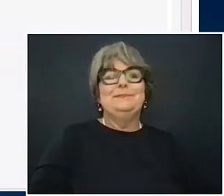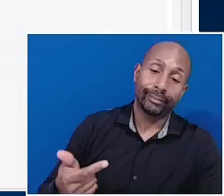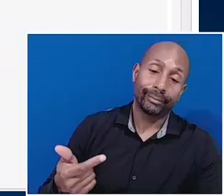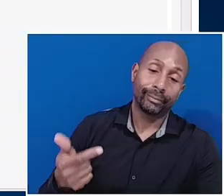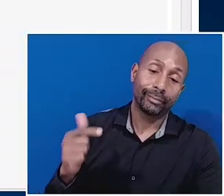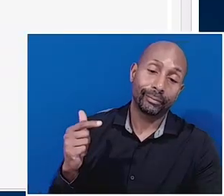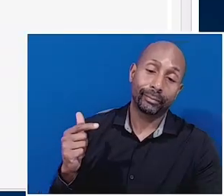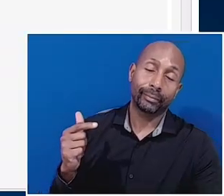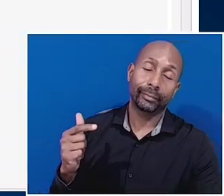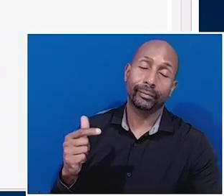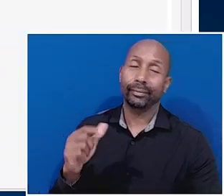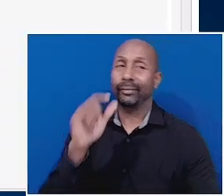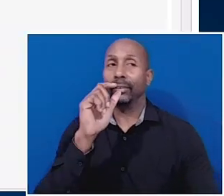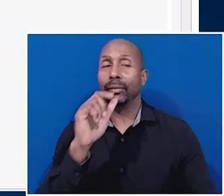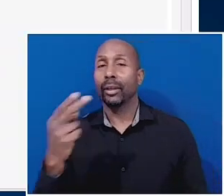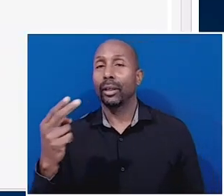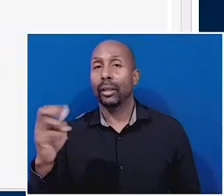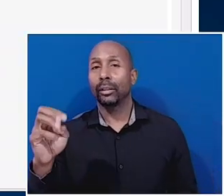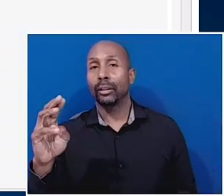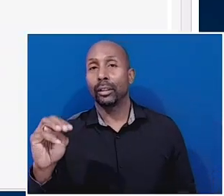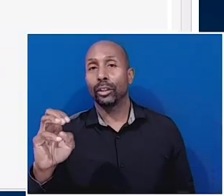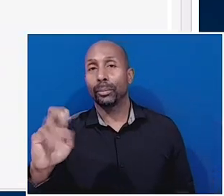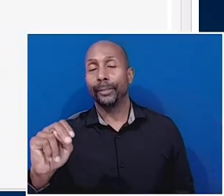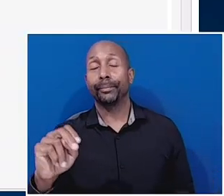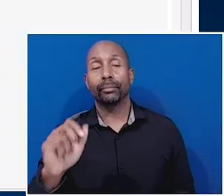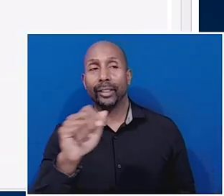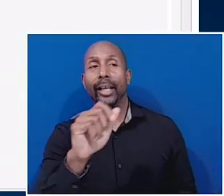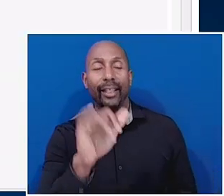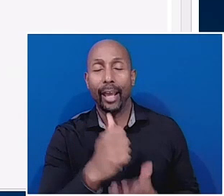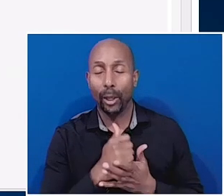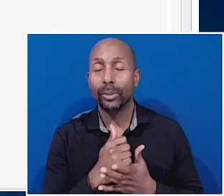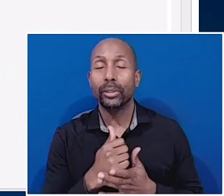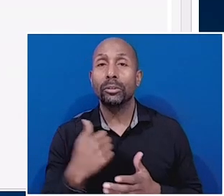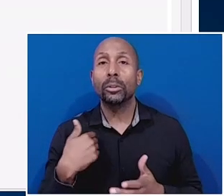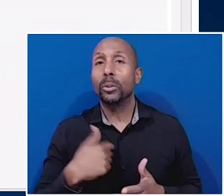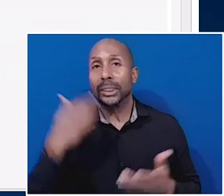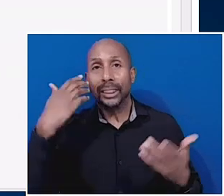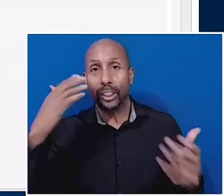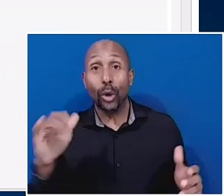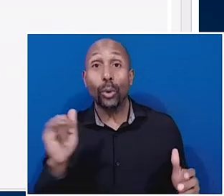We were just- and we just didn't know if there was a possibility of a state that